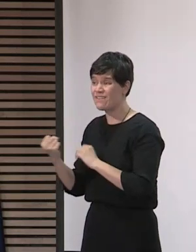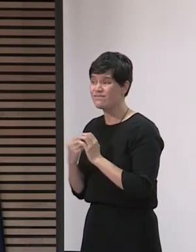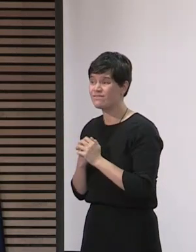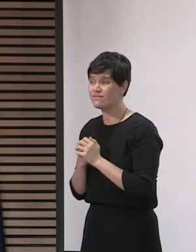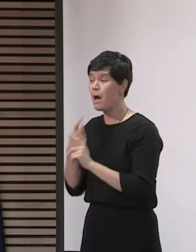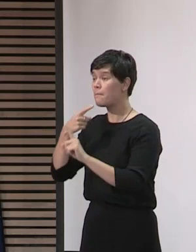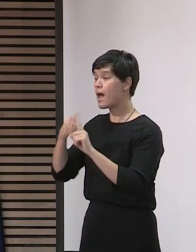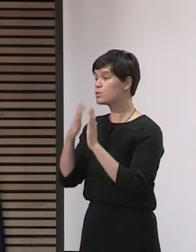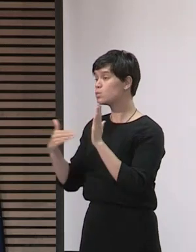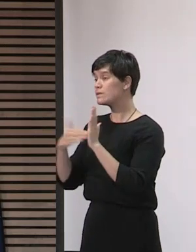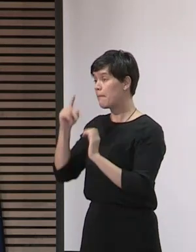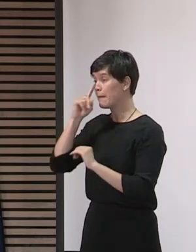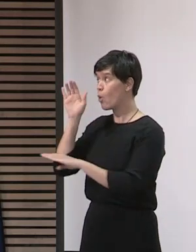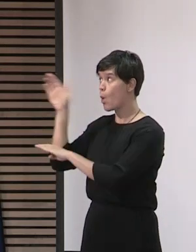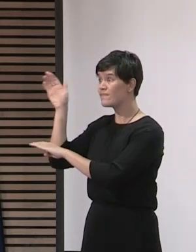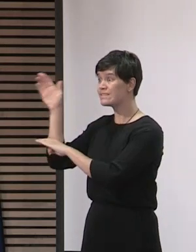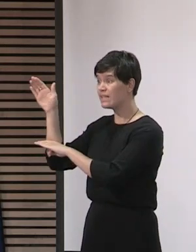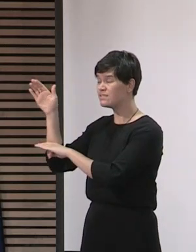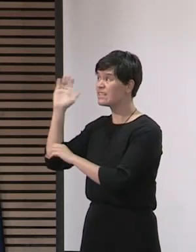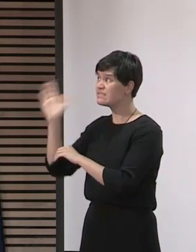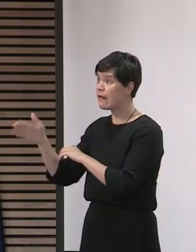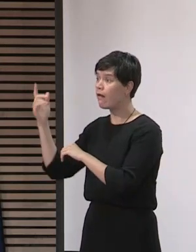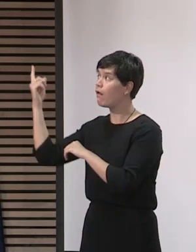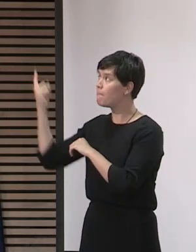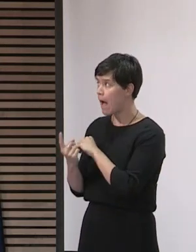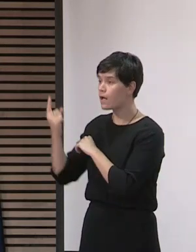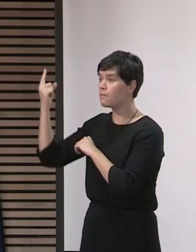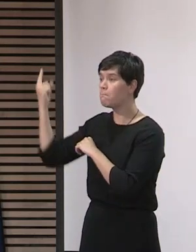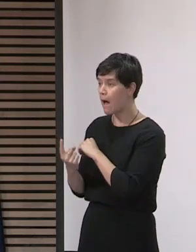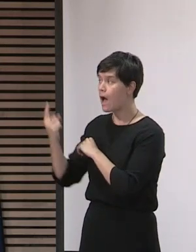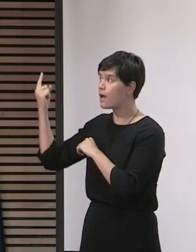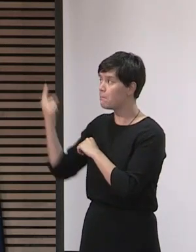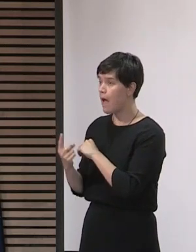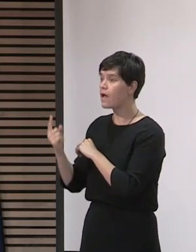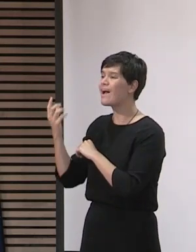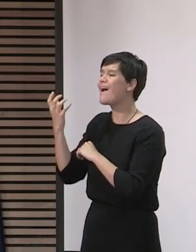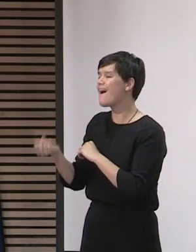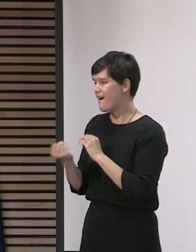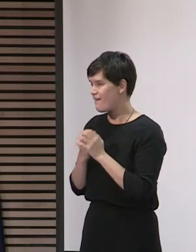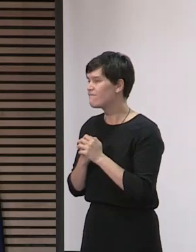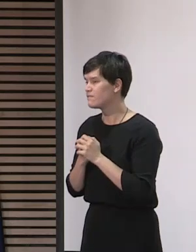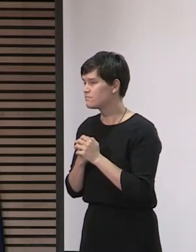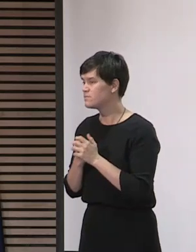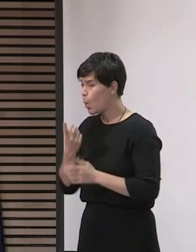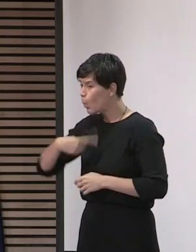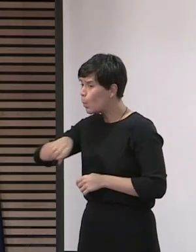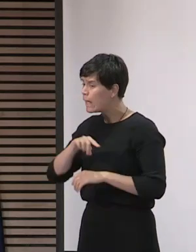continue to grow overseas. And we do still have people coming home. But for the most part,